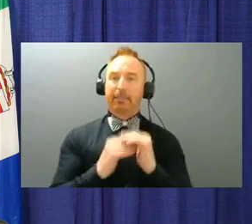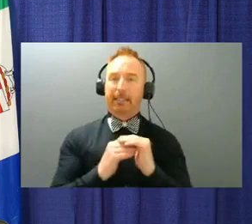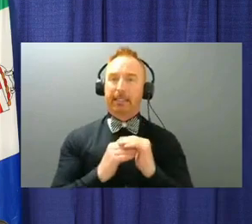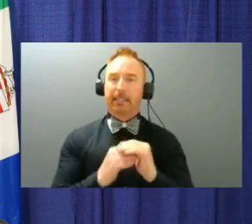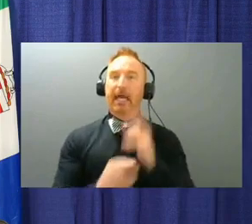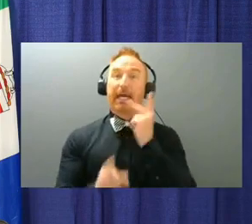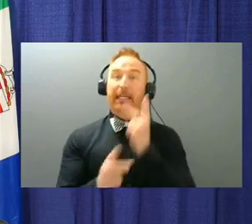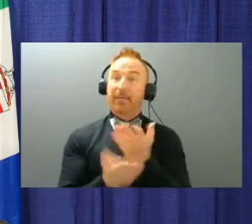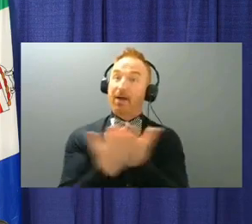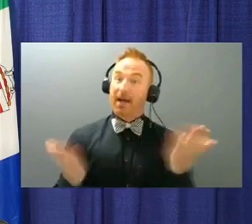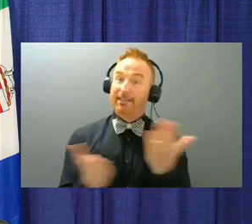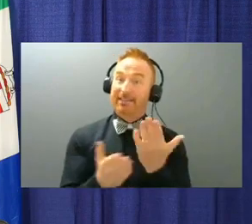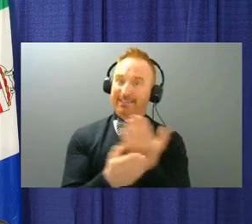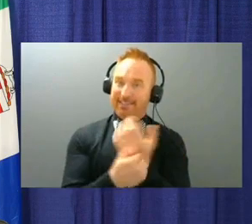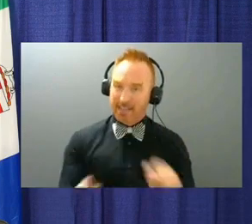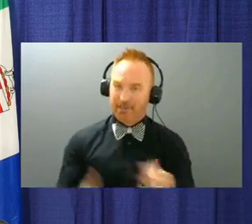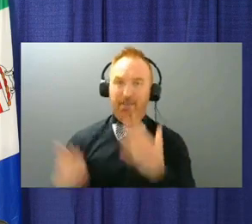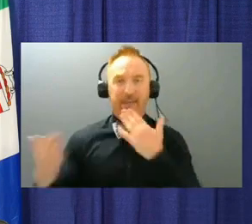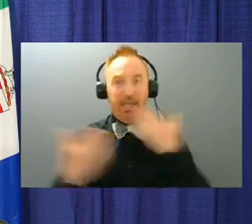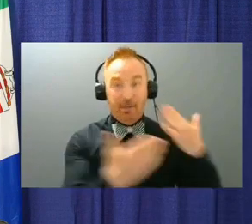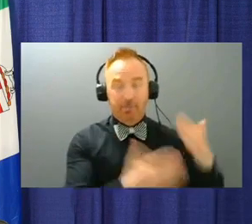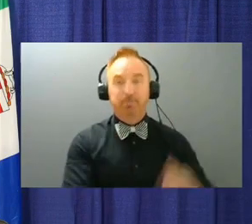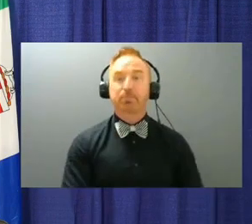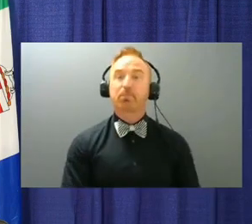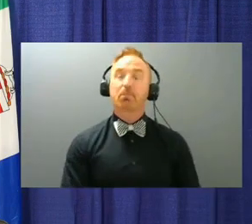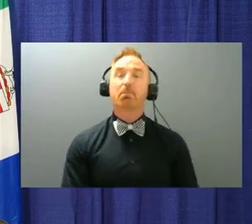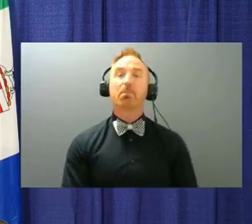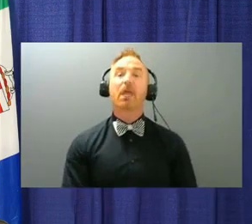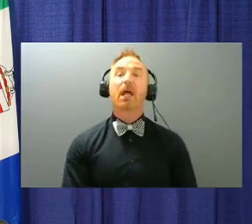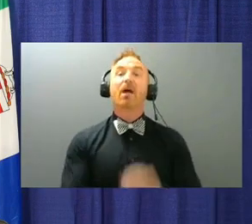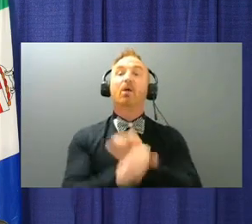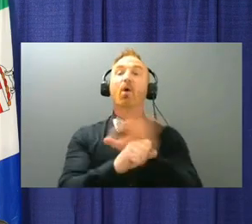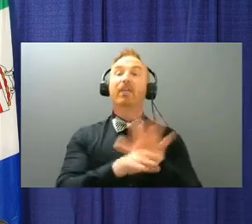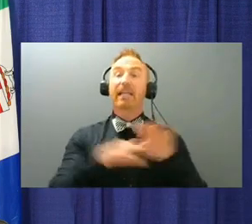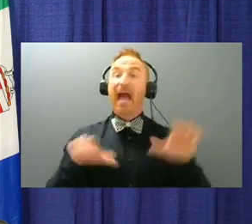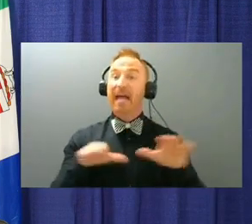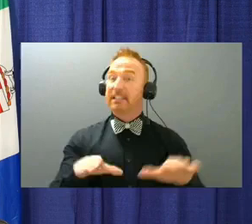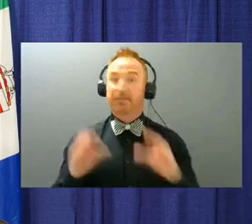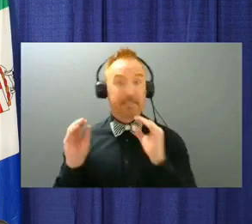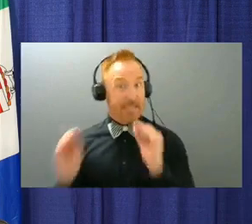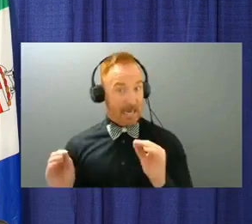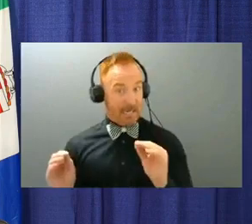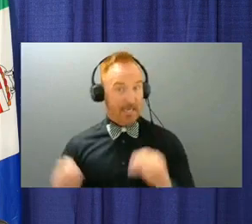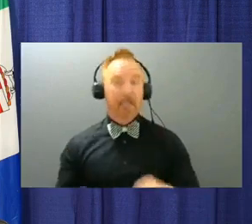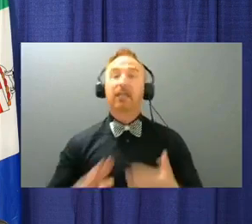thank you very much for that. With no active cases of COVID-19 and no known community